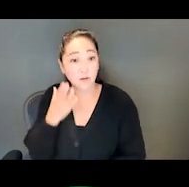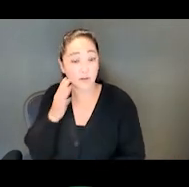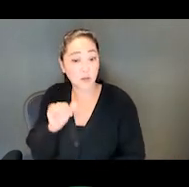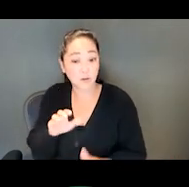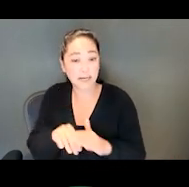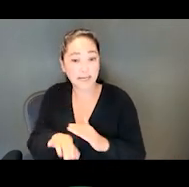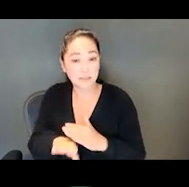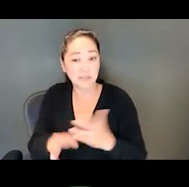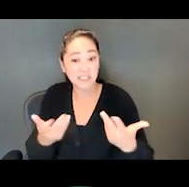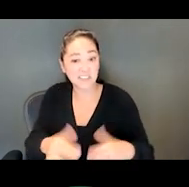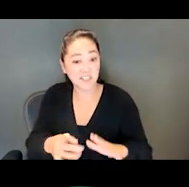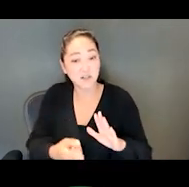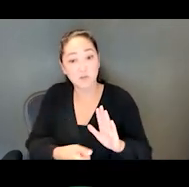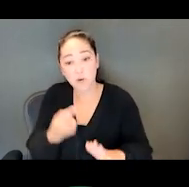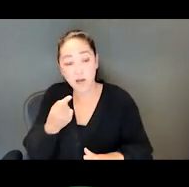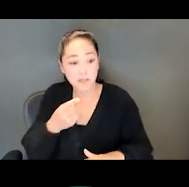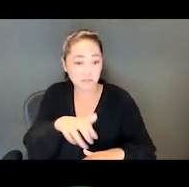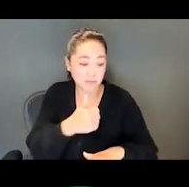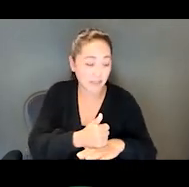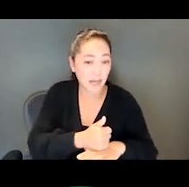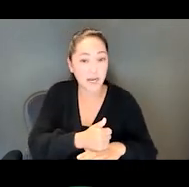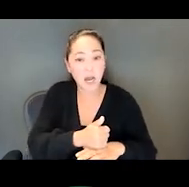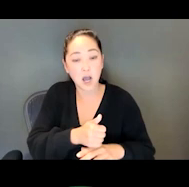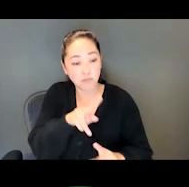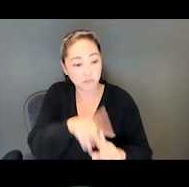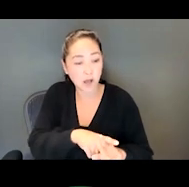it works and I think that's what I've taken from this conference as well.